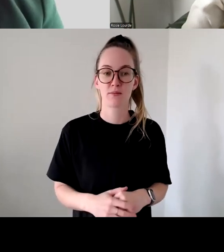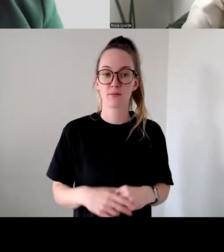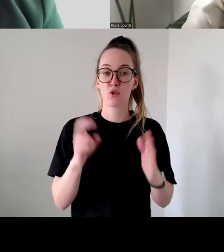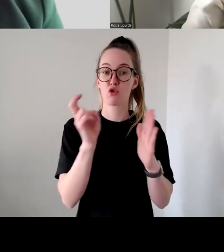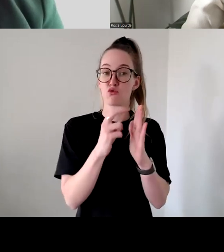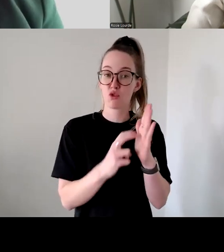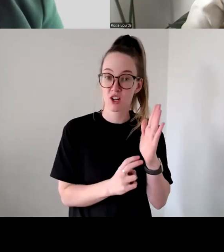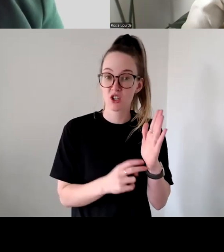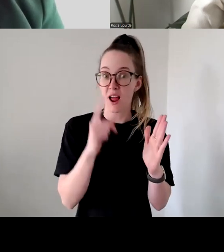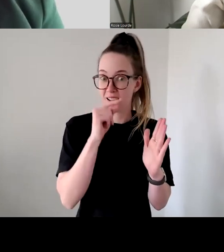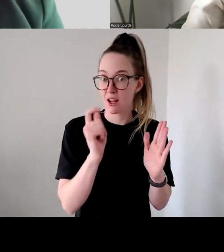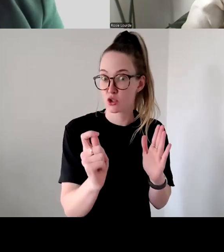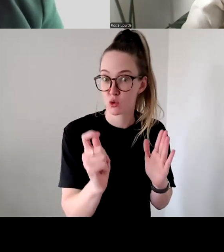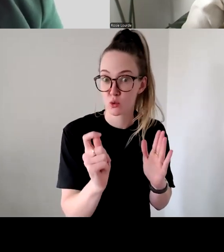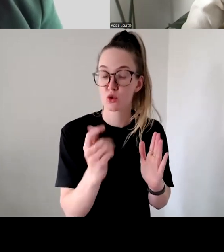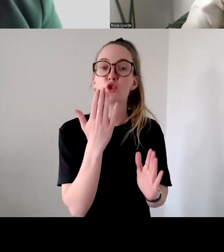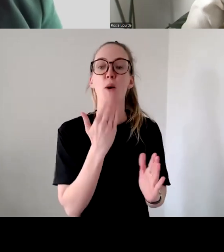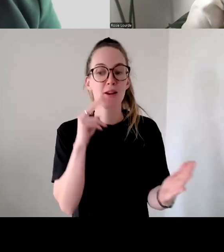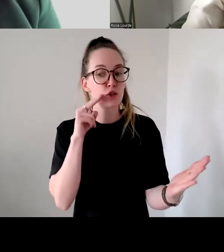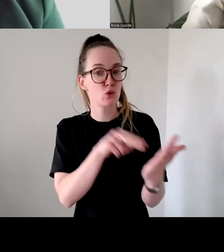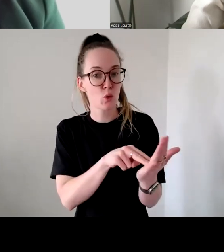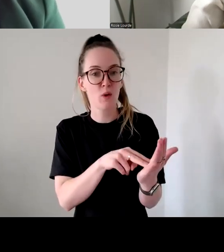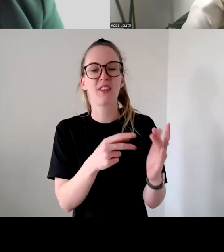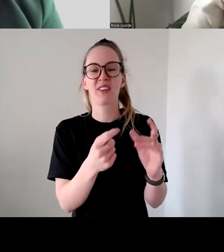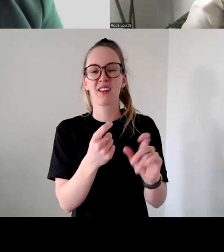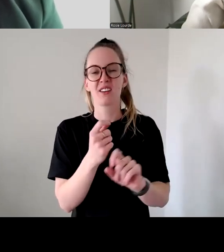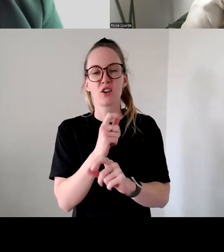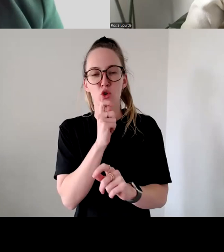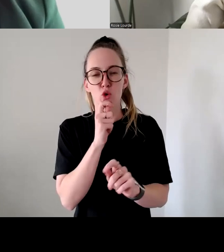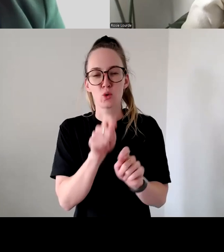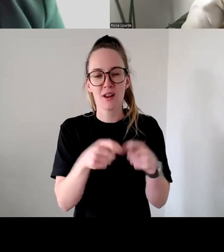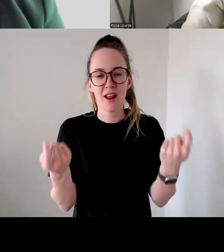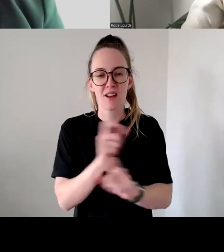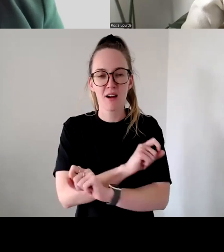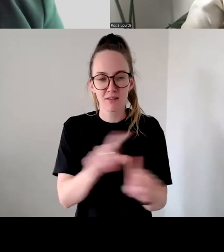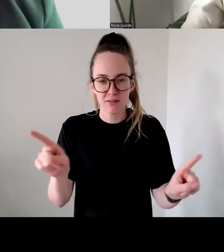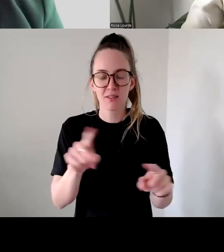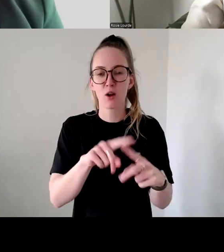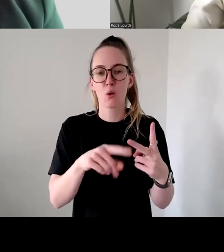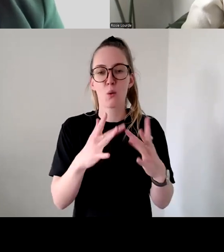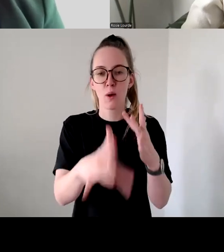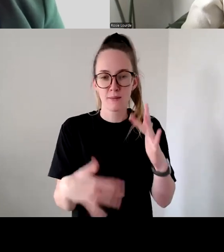so please keep an eye on our E-newsletters, our website and also the LinkedIn page for